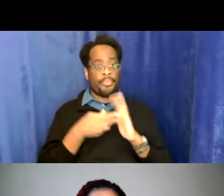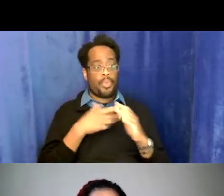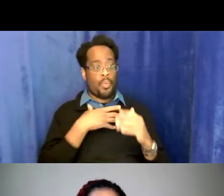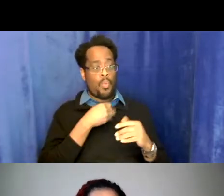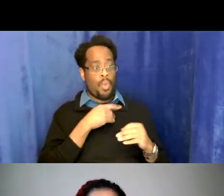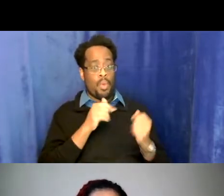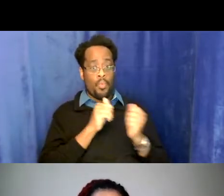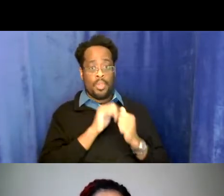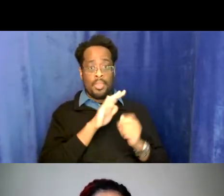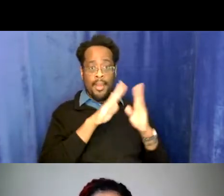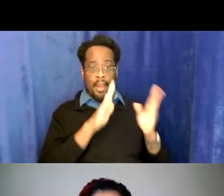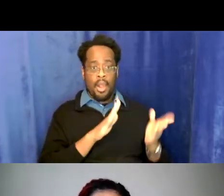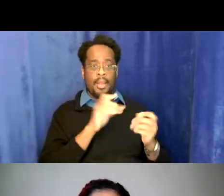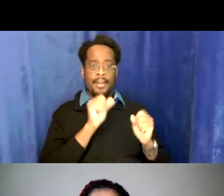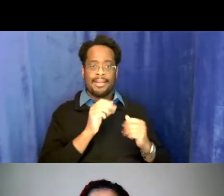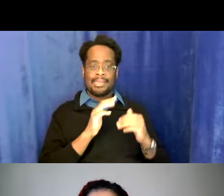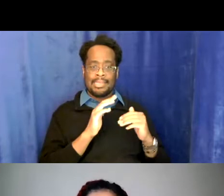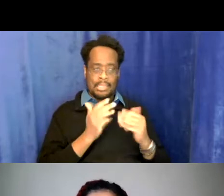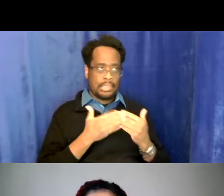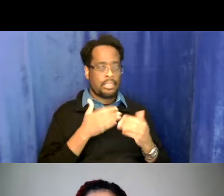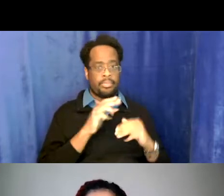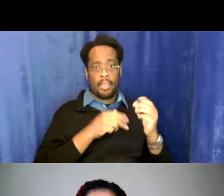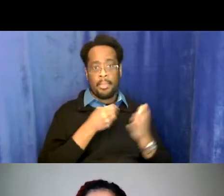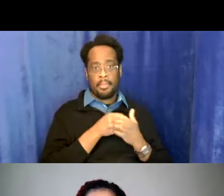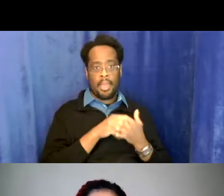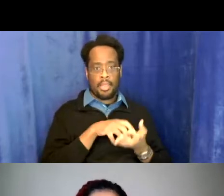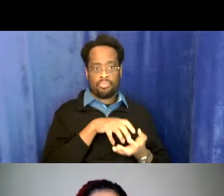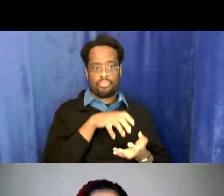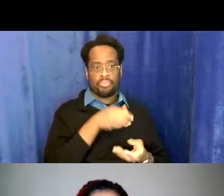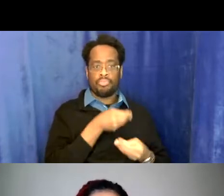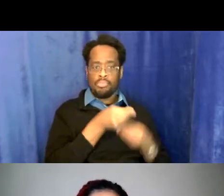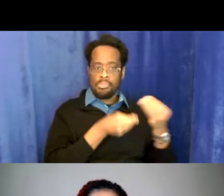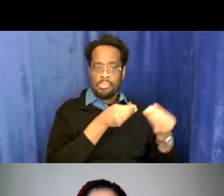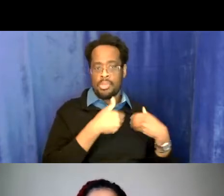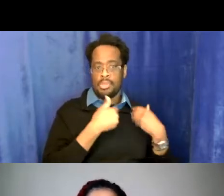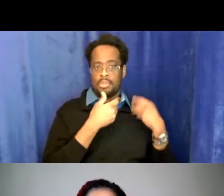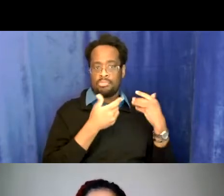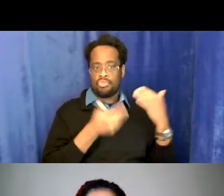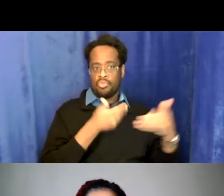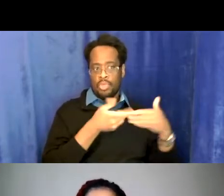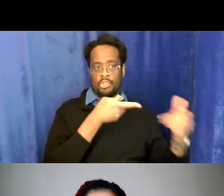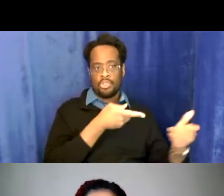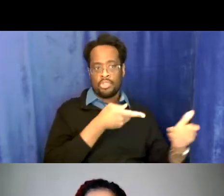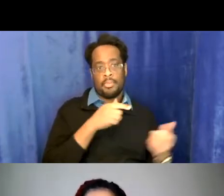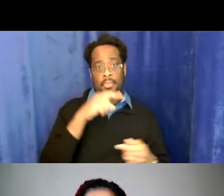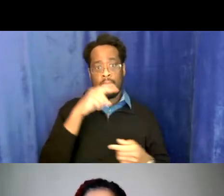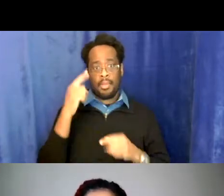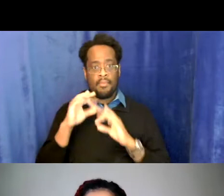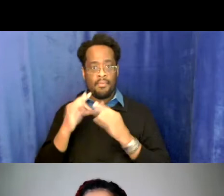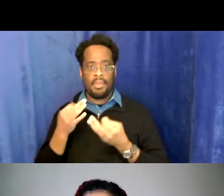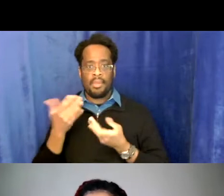in- affected generational wealth. Because having a house allows you to continue to keep the funding